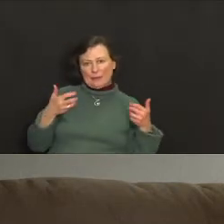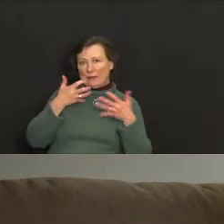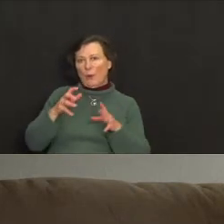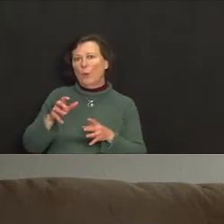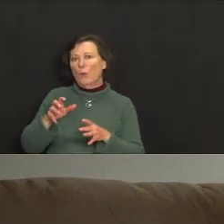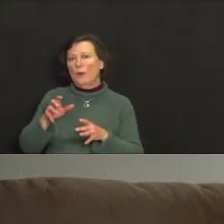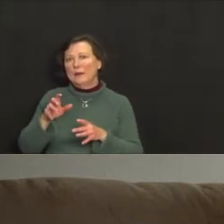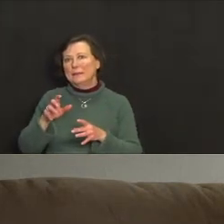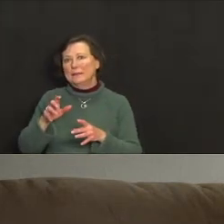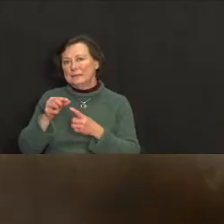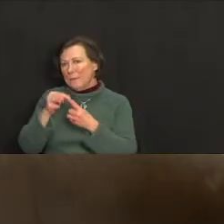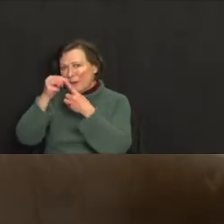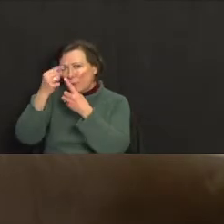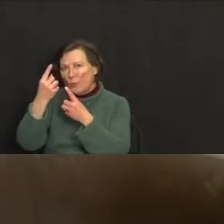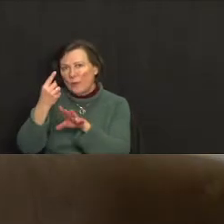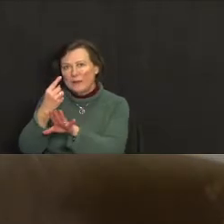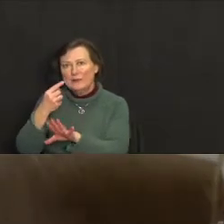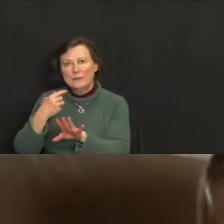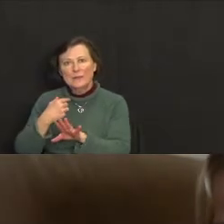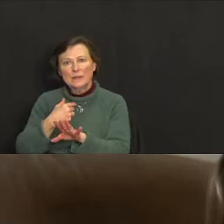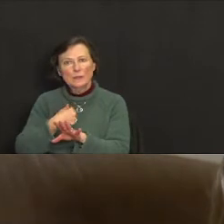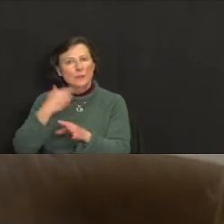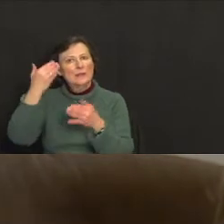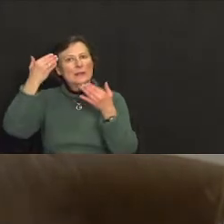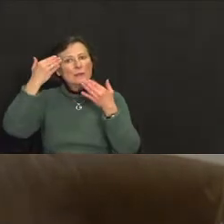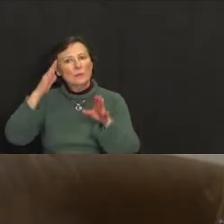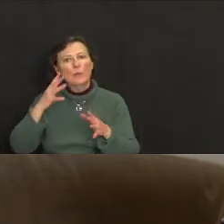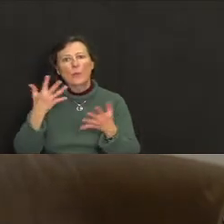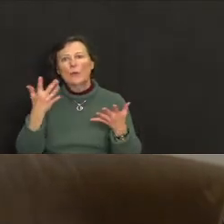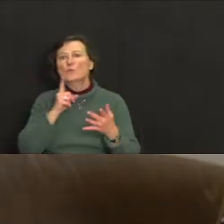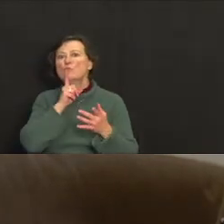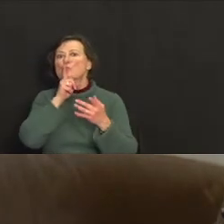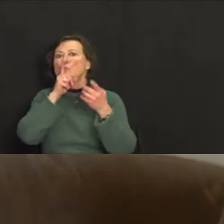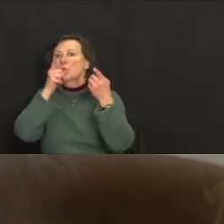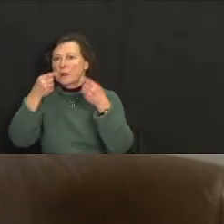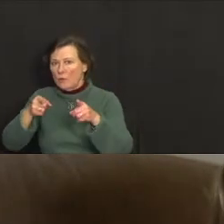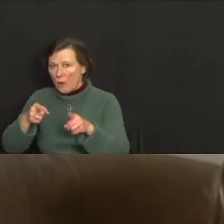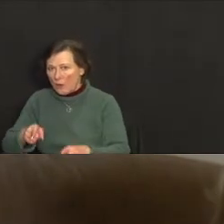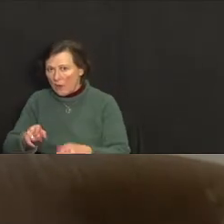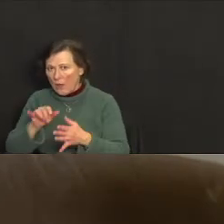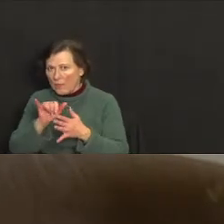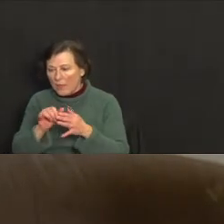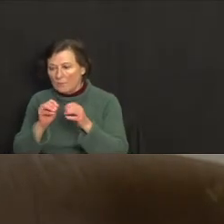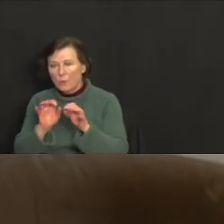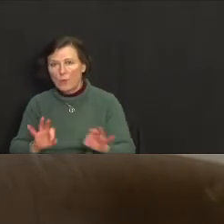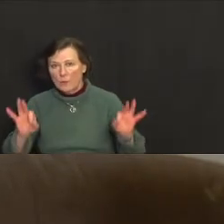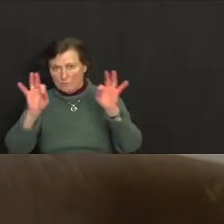so he didn't know the gravity of what was really going on. That was just more important. And so when